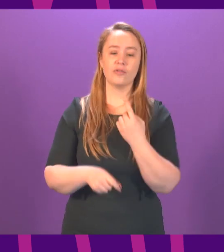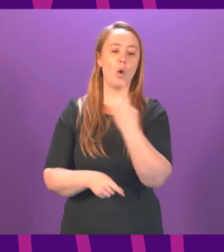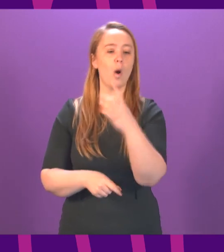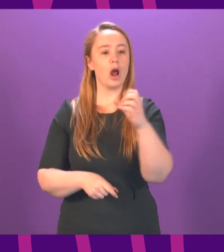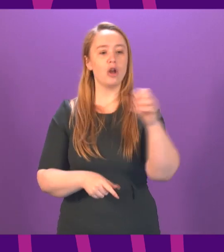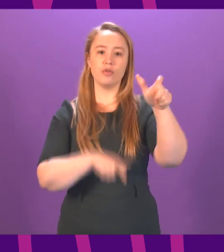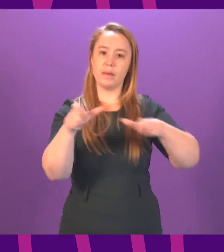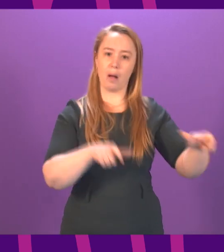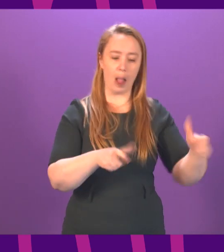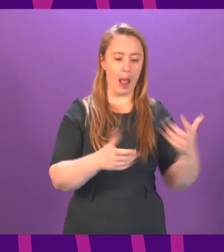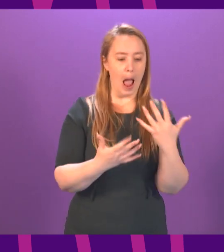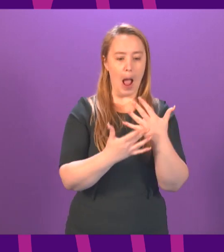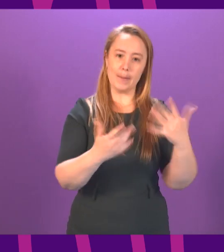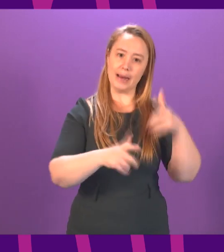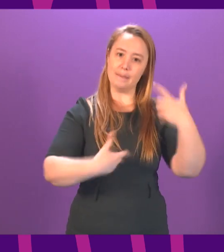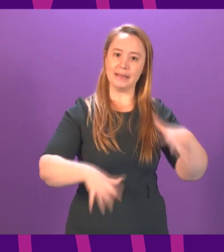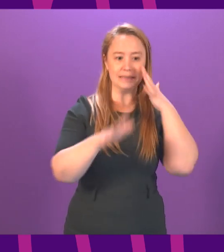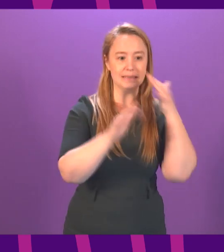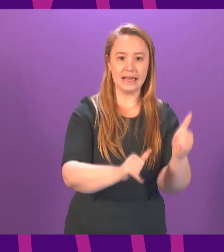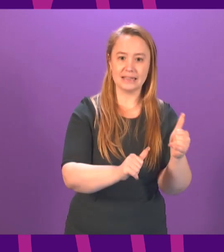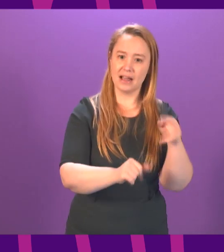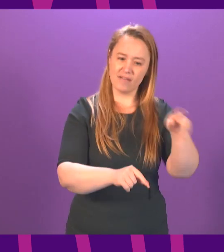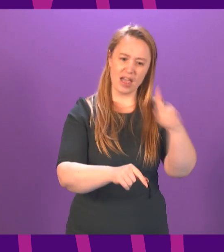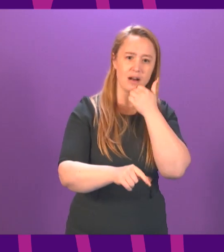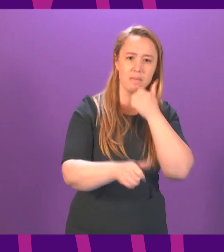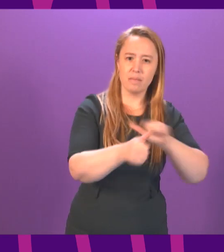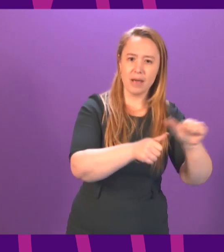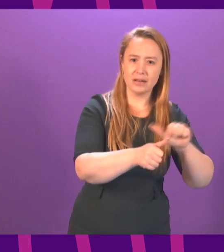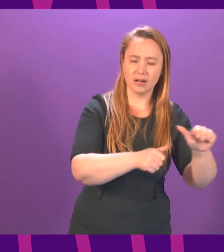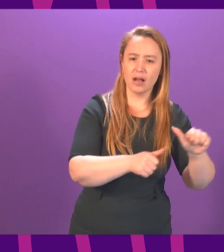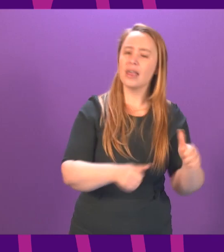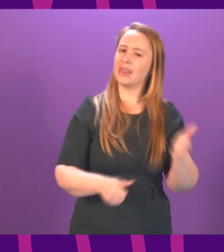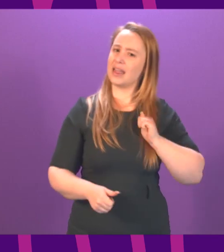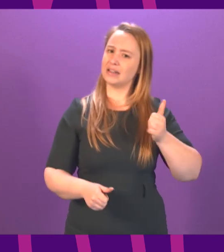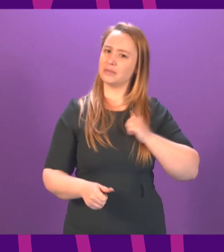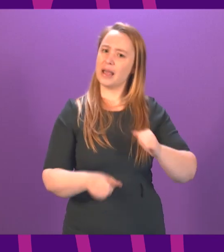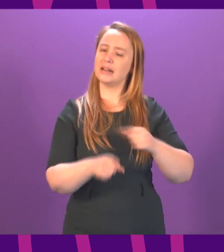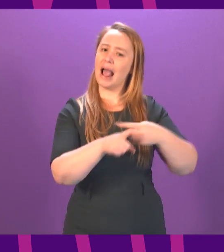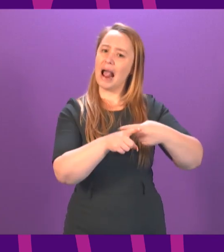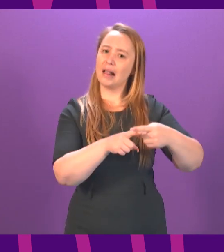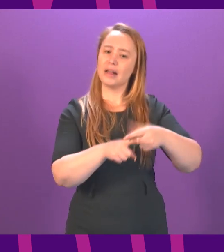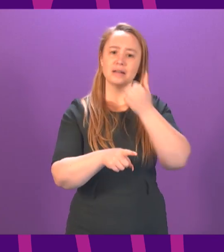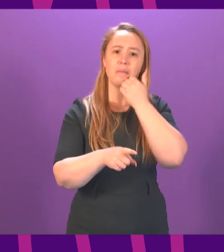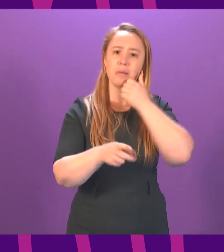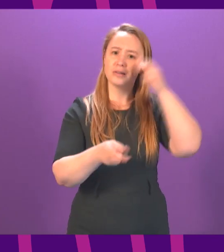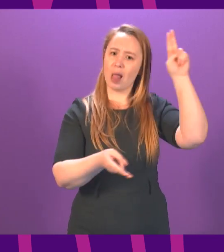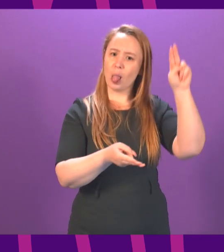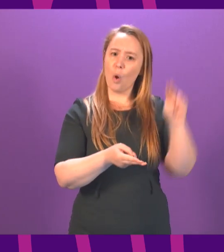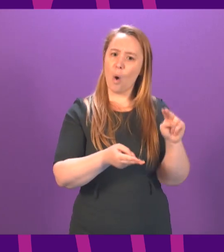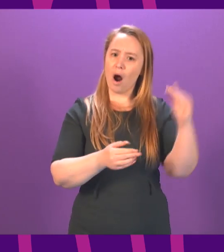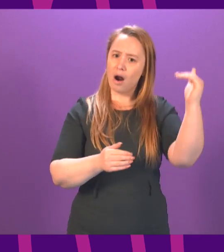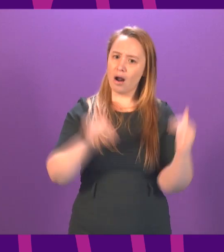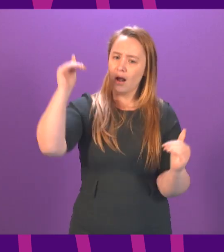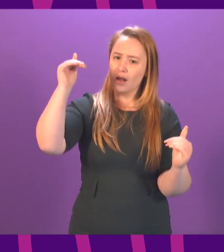being greater than Scotland’s was the be-all and end-all, we would expect England’s virus rates to be lower than Scotland’s. However, they are not—they are significantly higher.